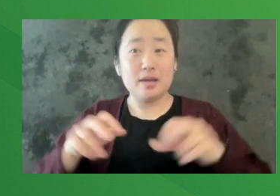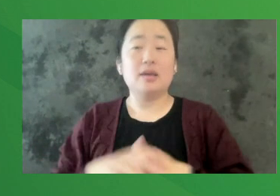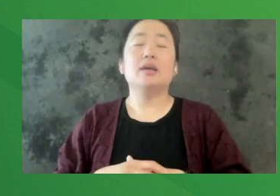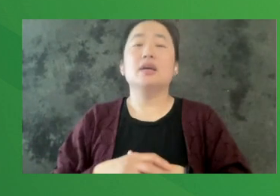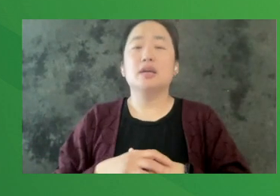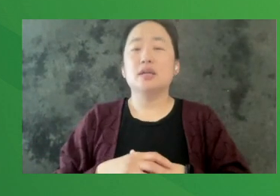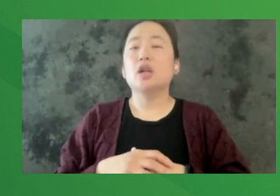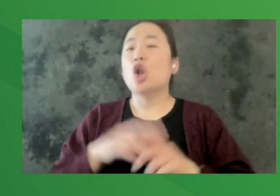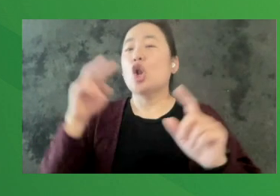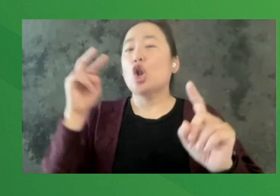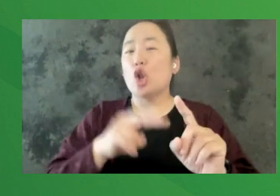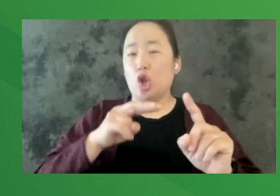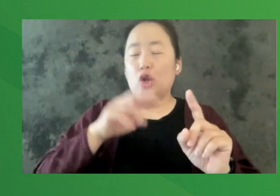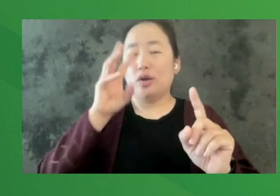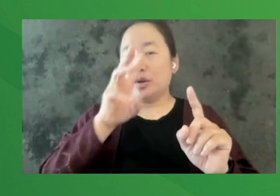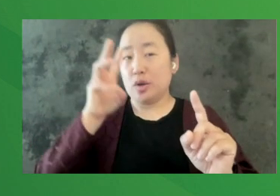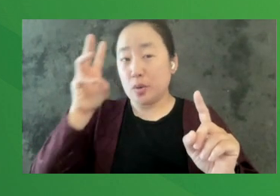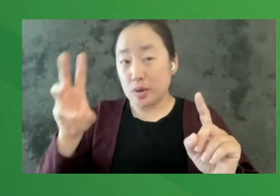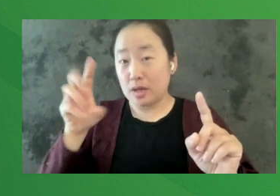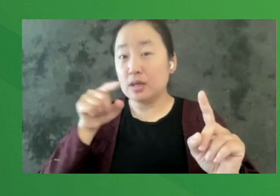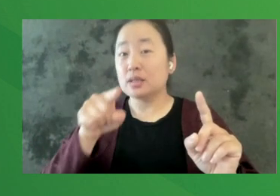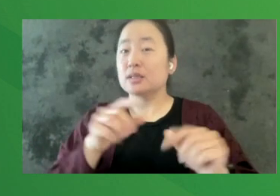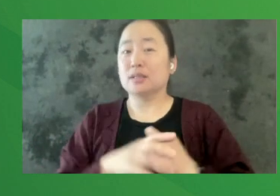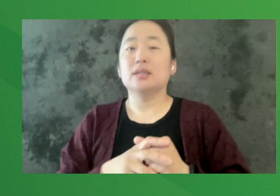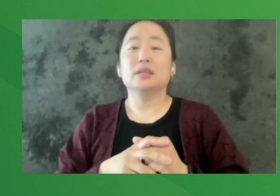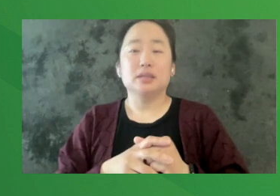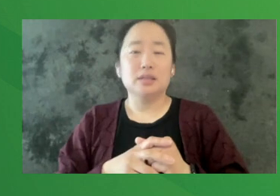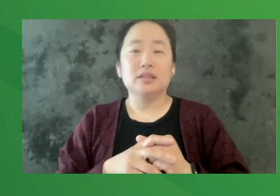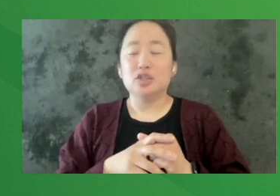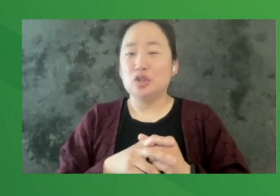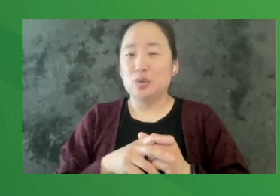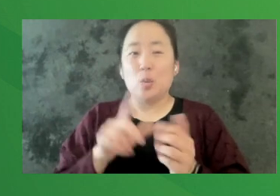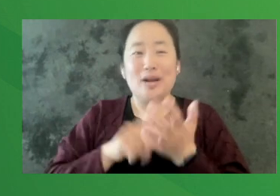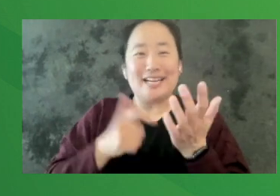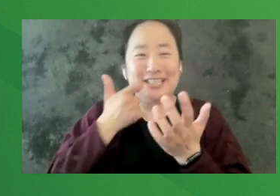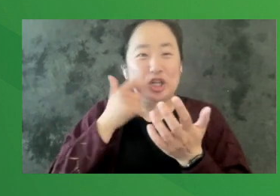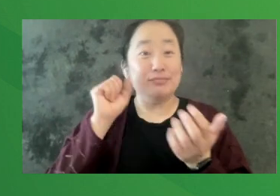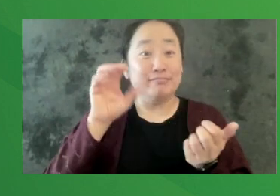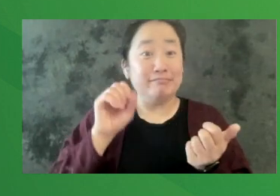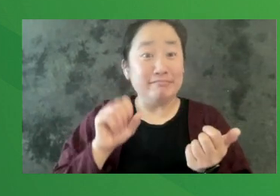can find out all kinds of things about what I just talked about, as well as climate justice,